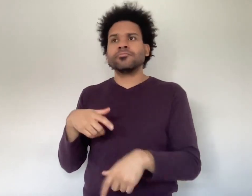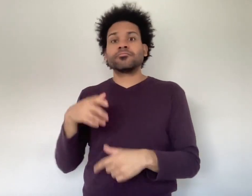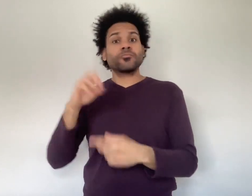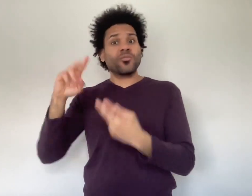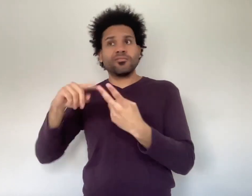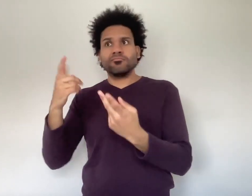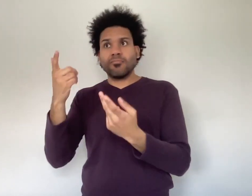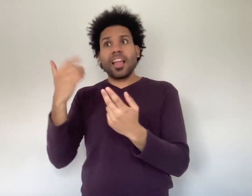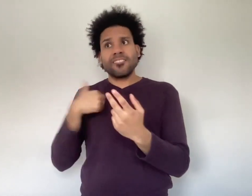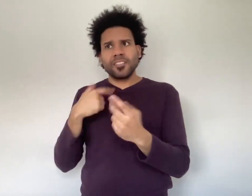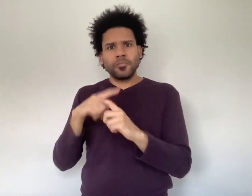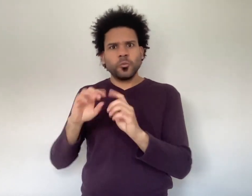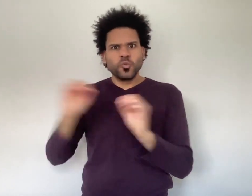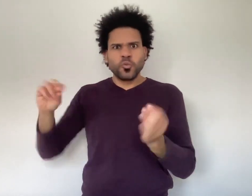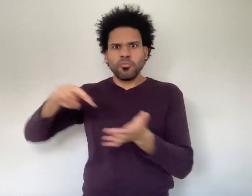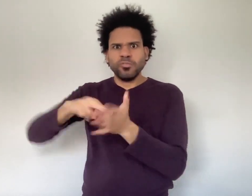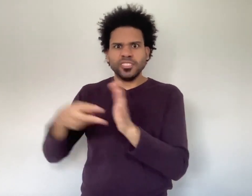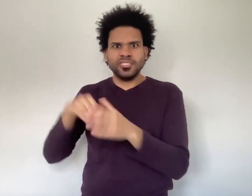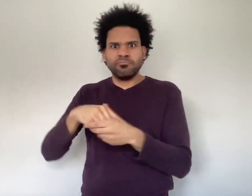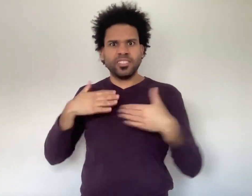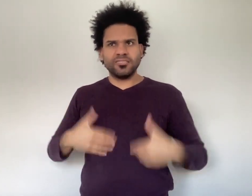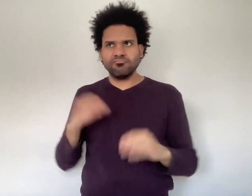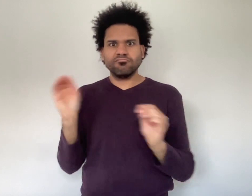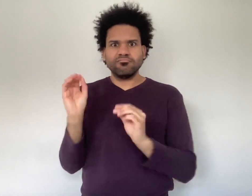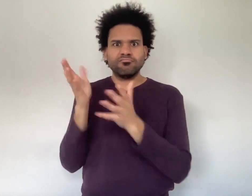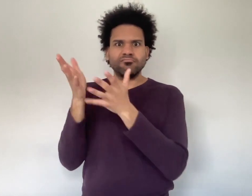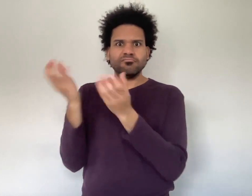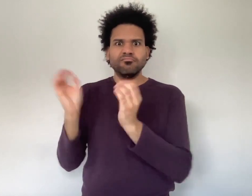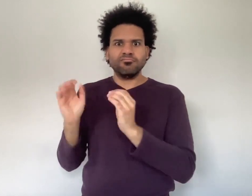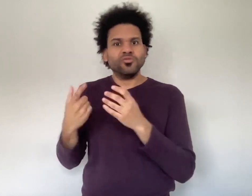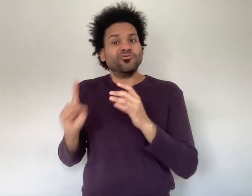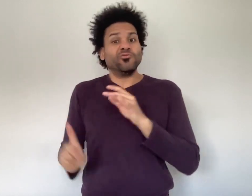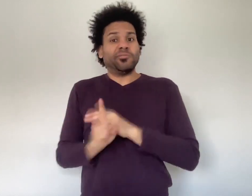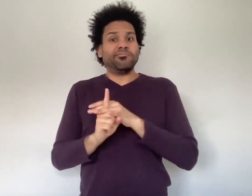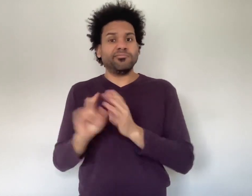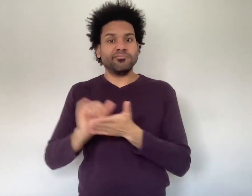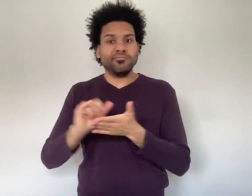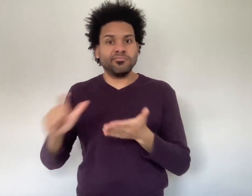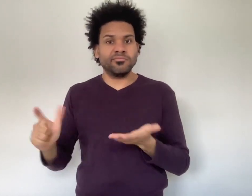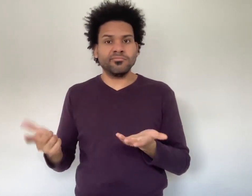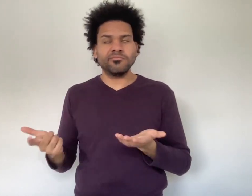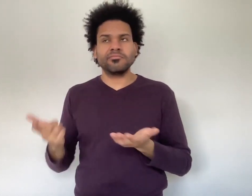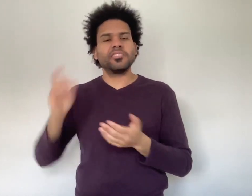Currently, some elements have no known functional purpose and still exist in the body.